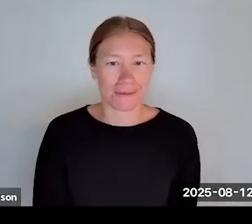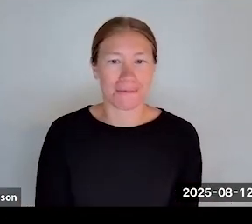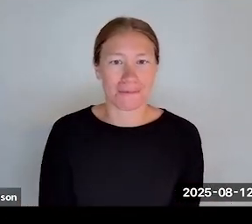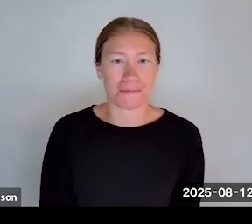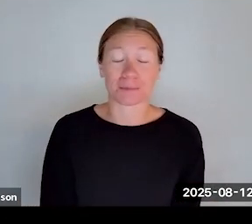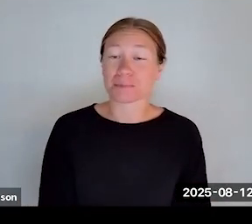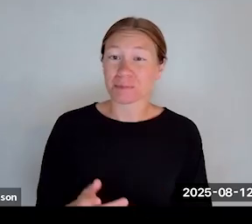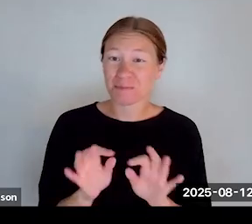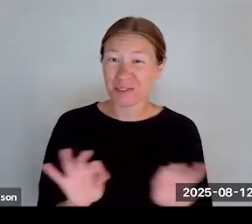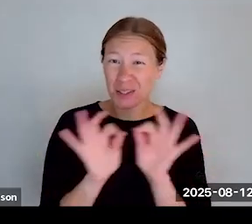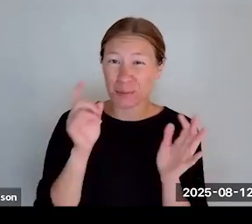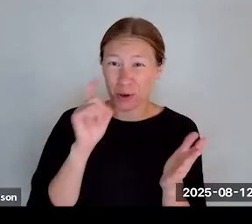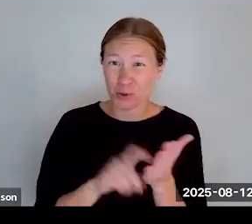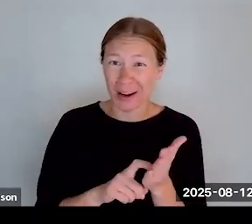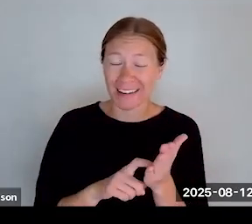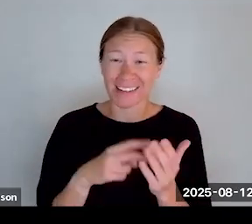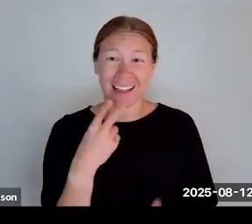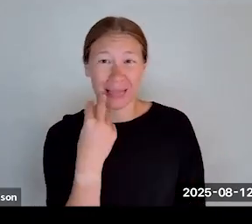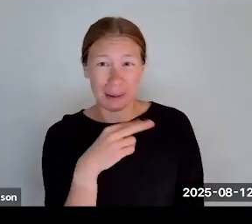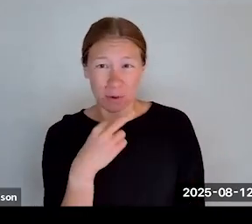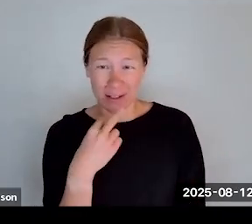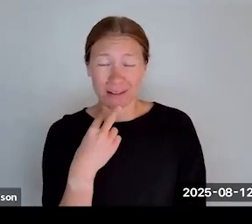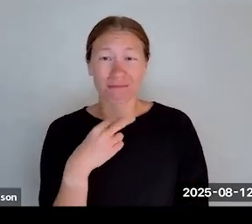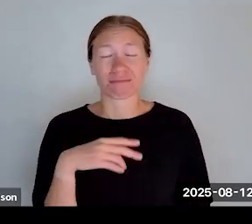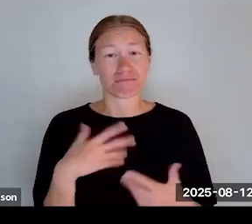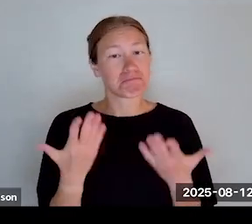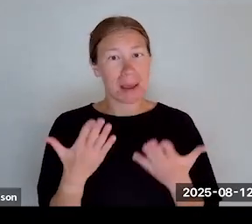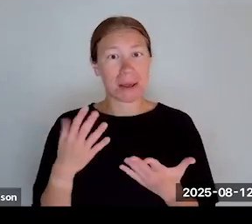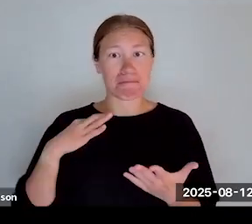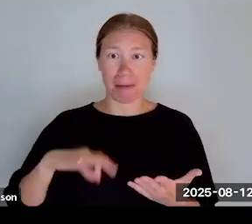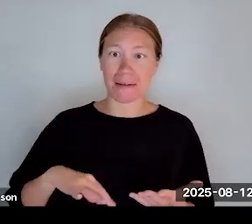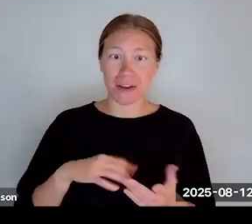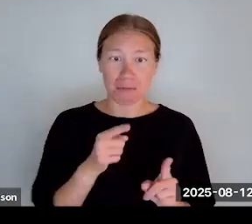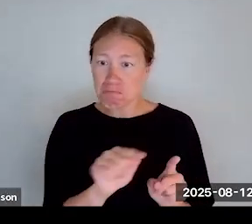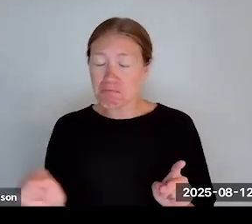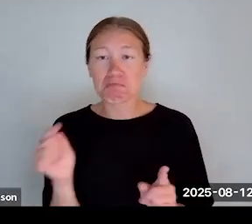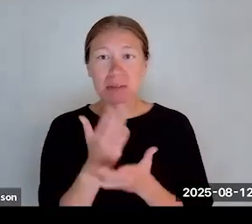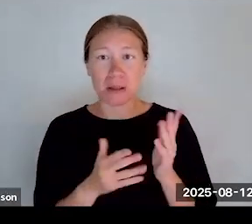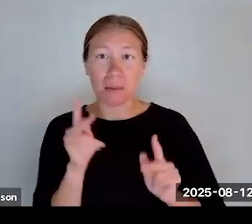It's important to recognize that lip reading, while it may be very useful for some, is generally not a reliable